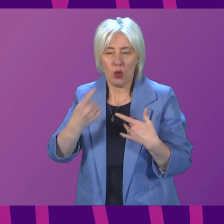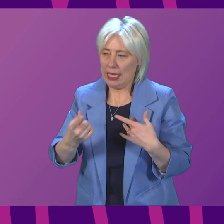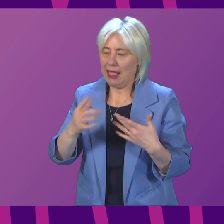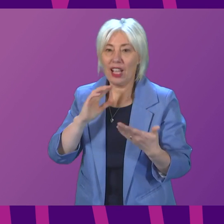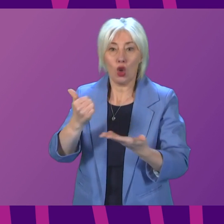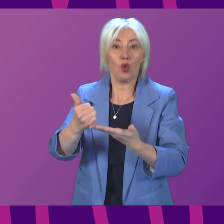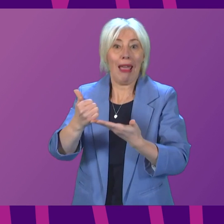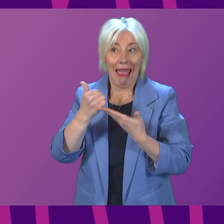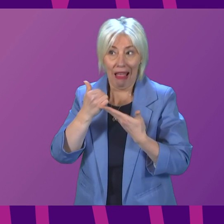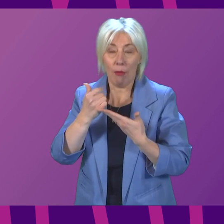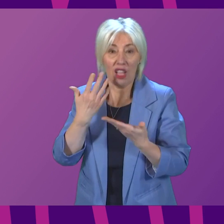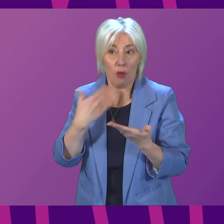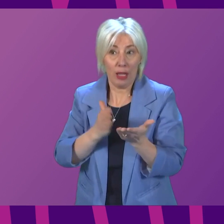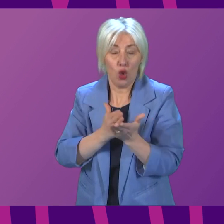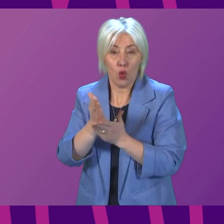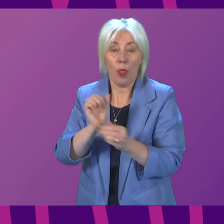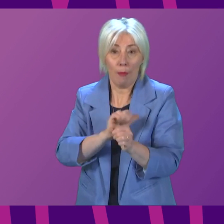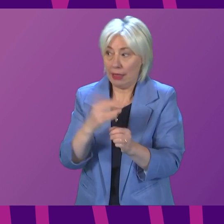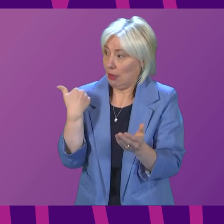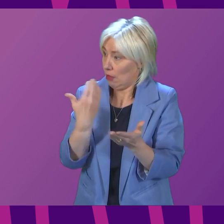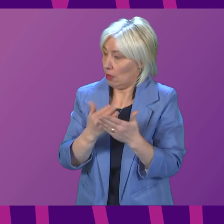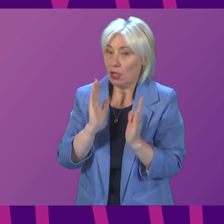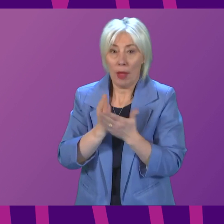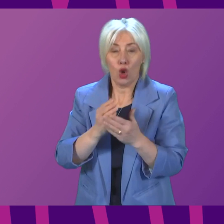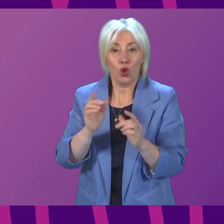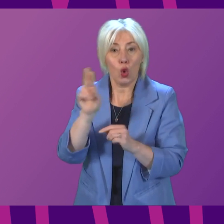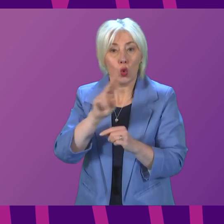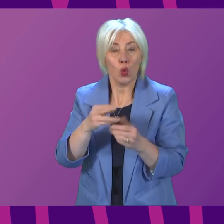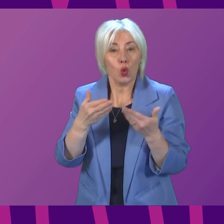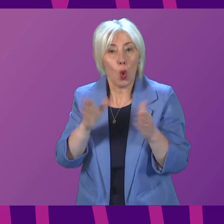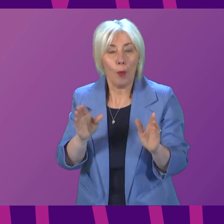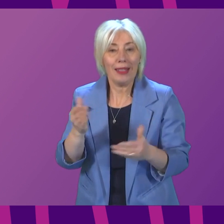safely open—as we have managed to do for most of the pandemic—it is appropriate to